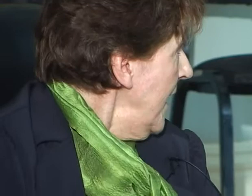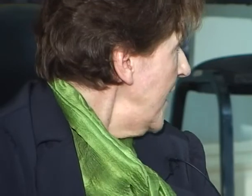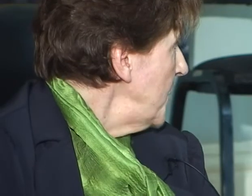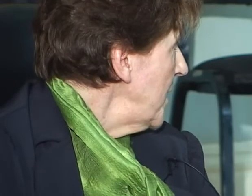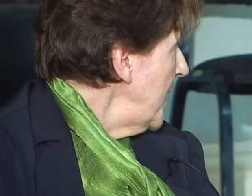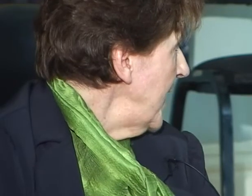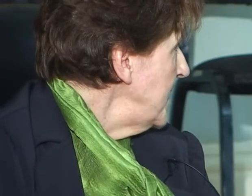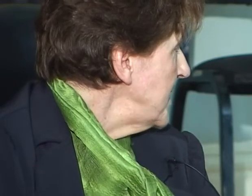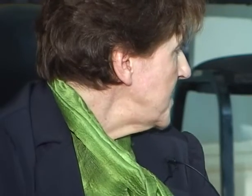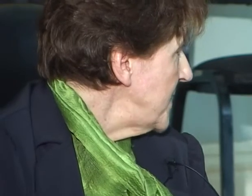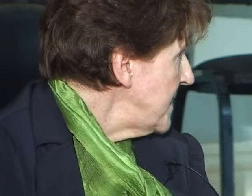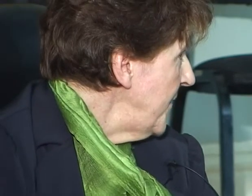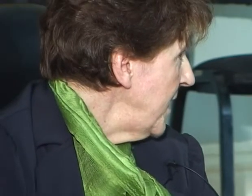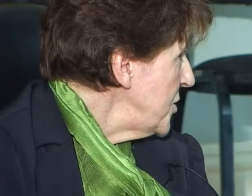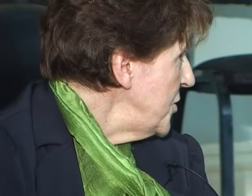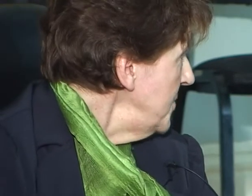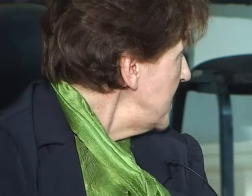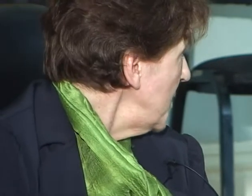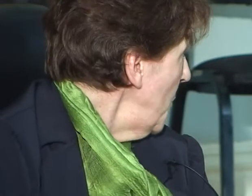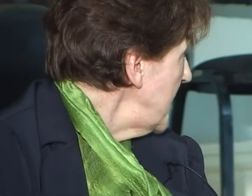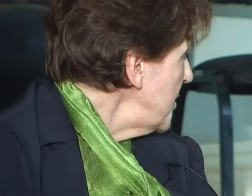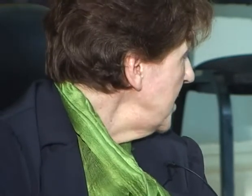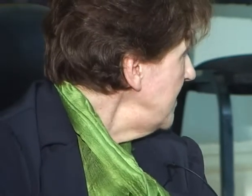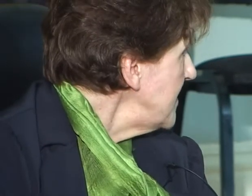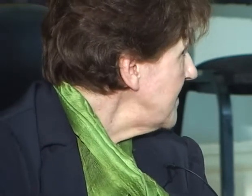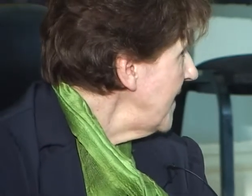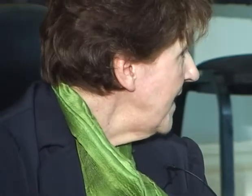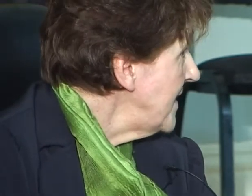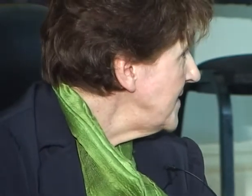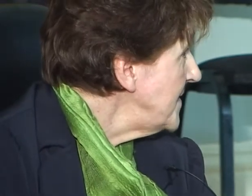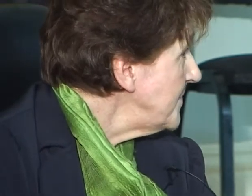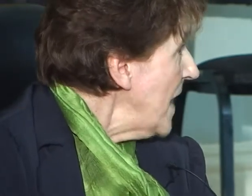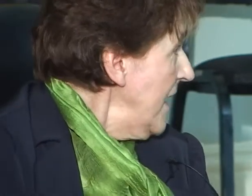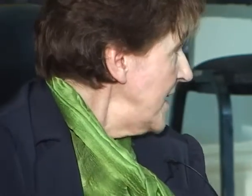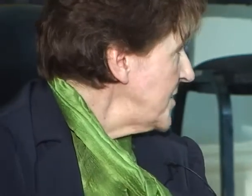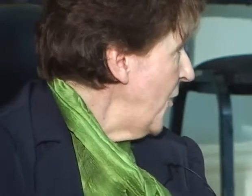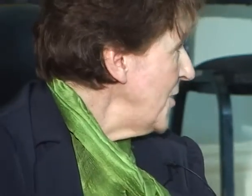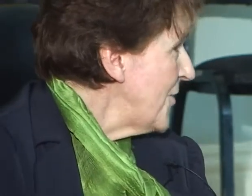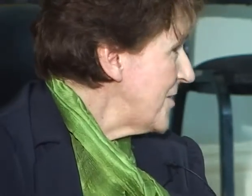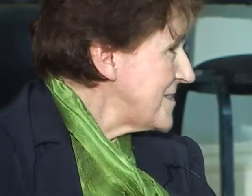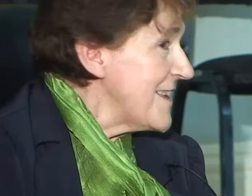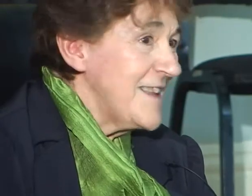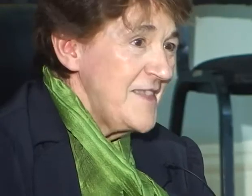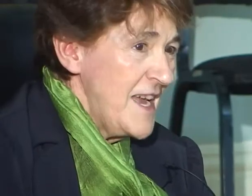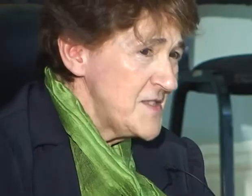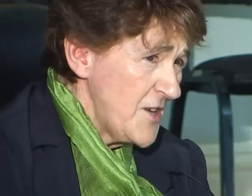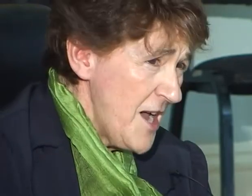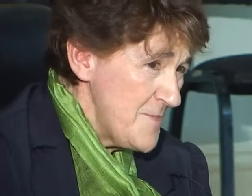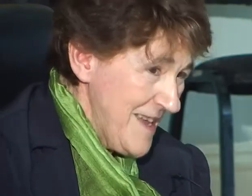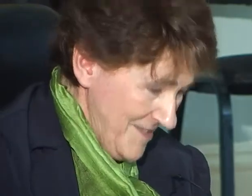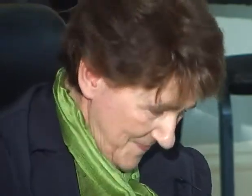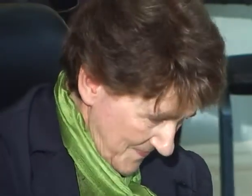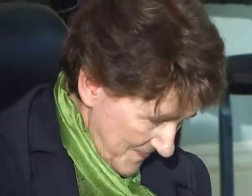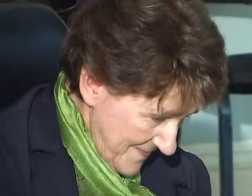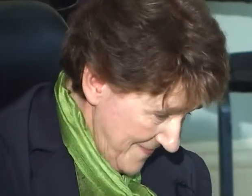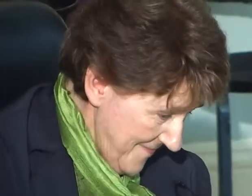and we're going to get into specific issues and questions. And it's all yours. Thanks for coming.